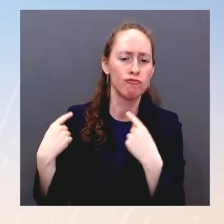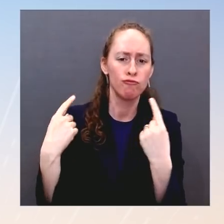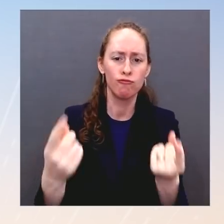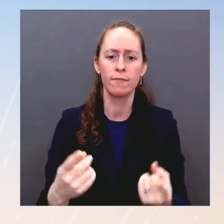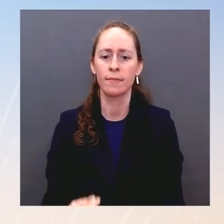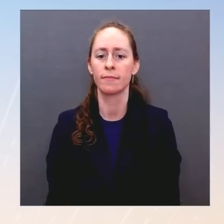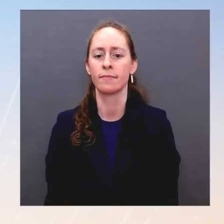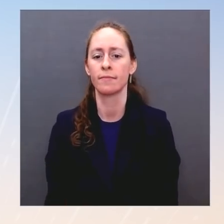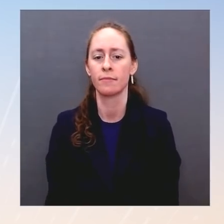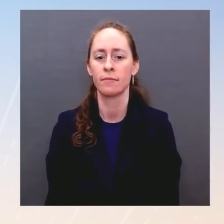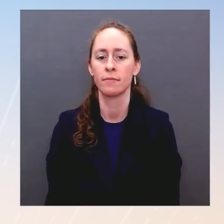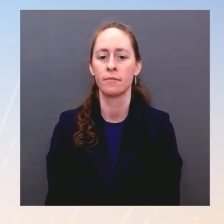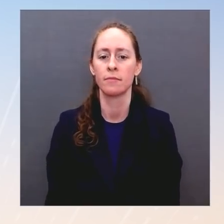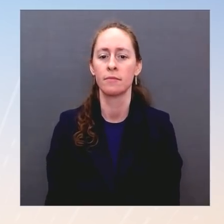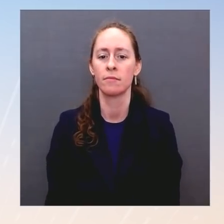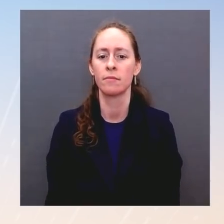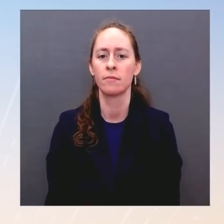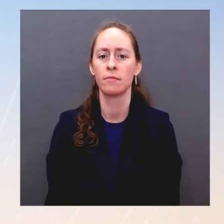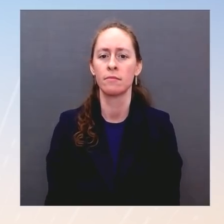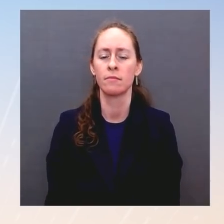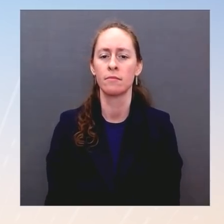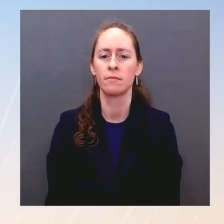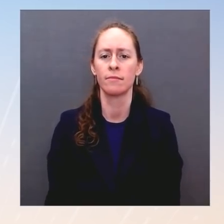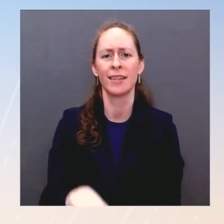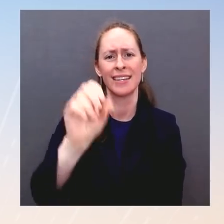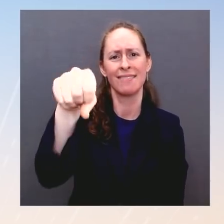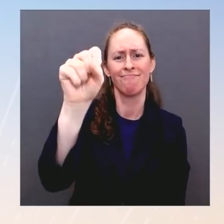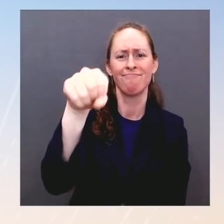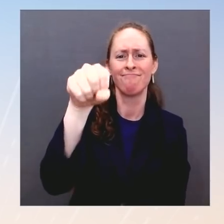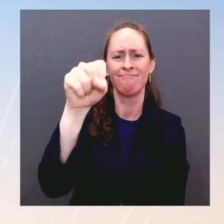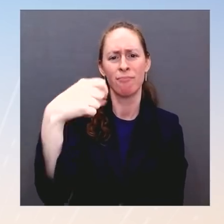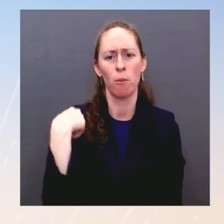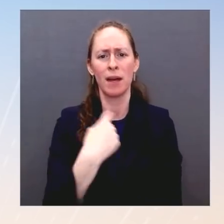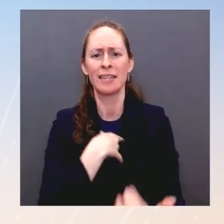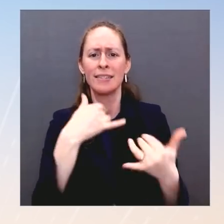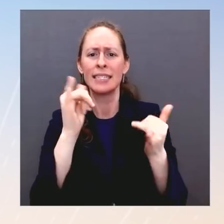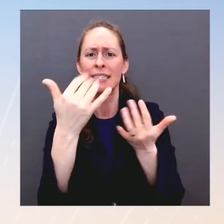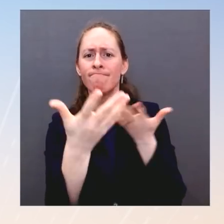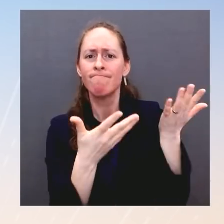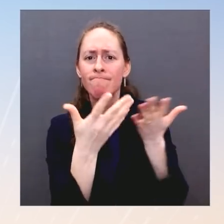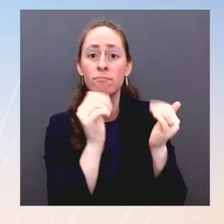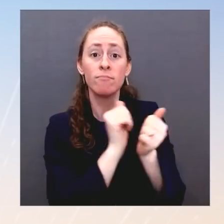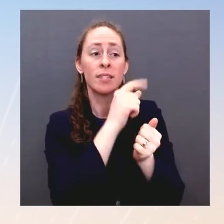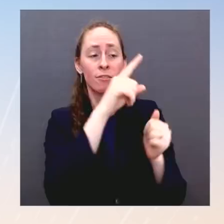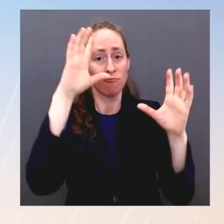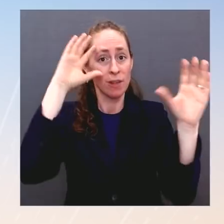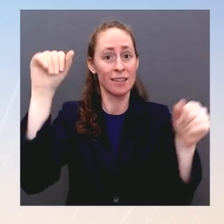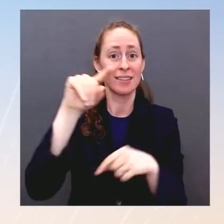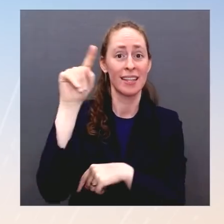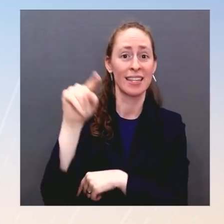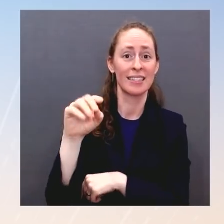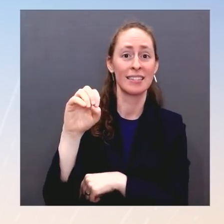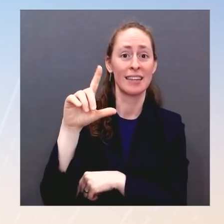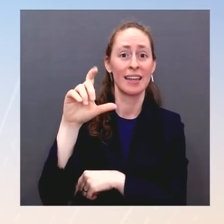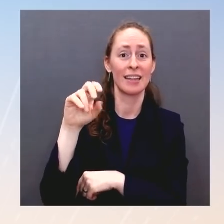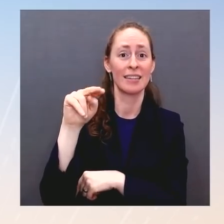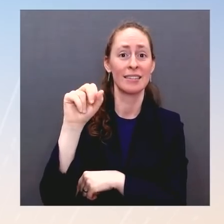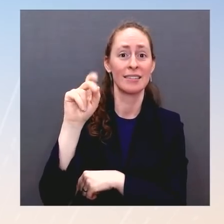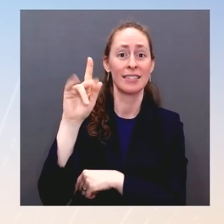of course, with -- with President Zelenskyy. I think you may have just seen the readout that we just put out that included the President spoke with him earlier today again.